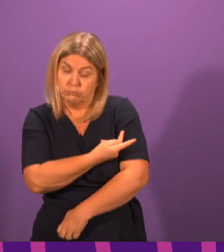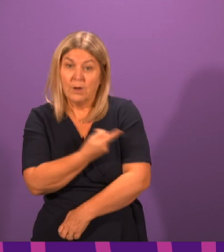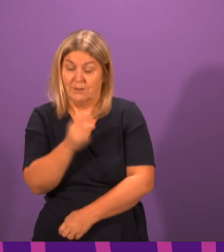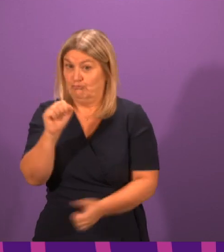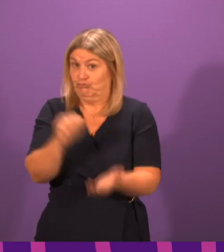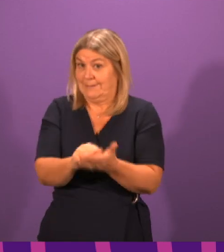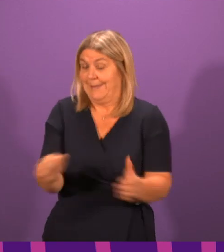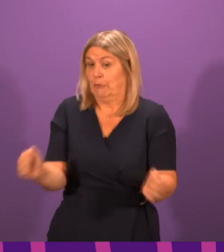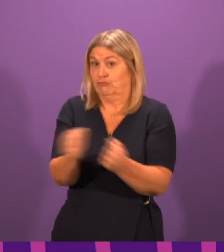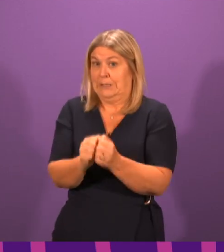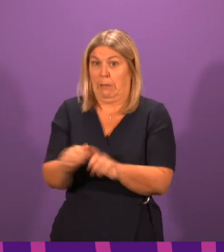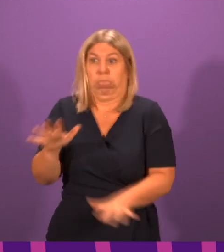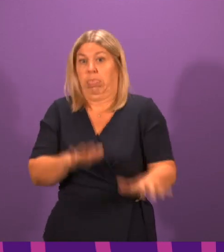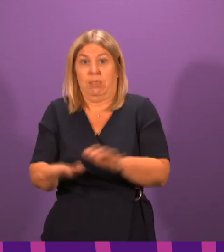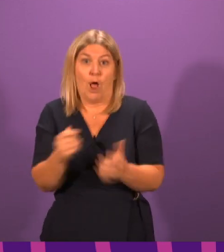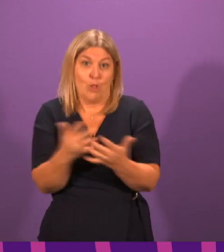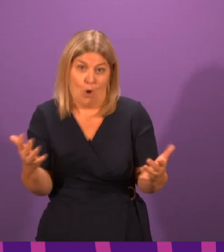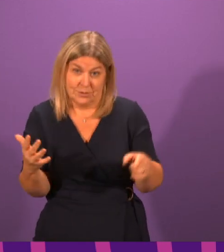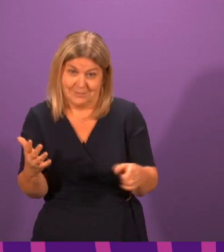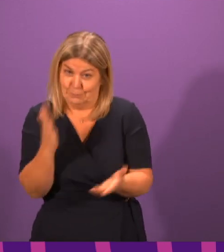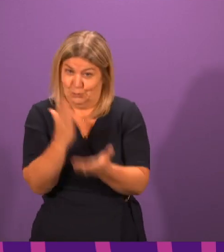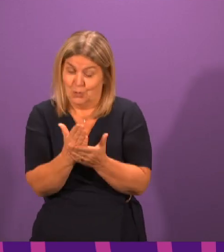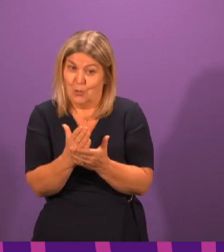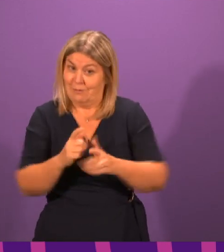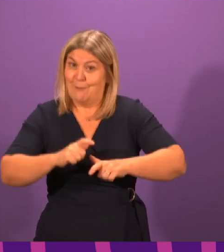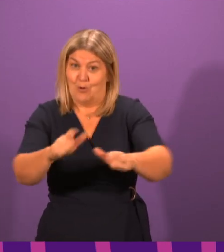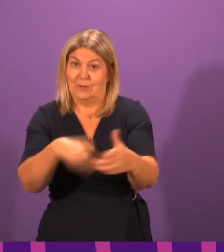That programme will continue until the turn of the year. At the same time, there are strong